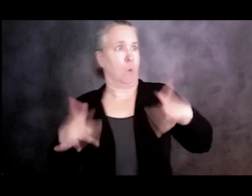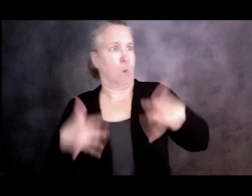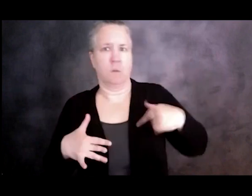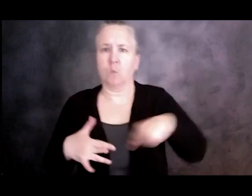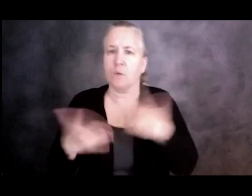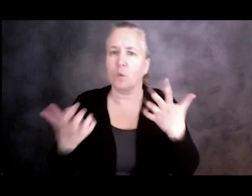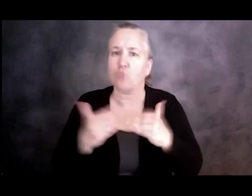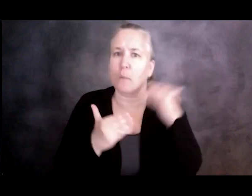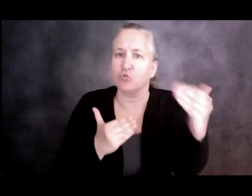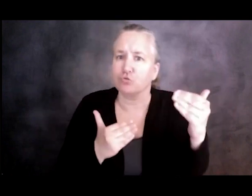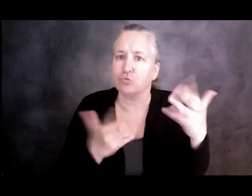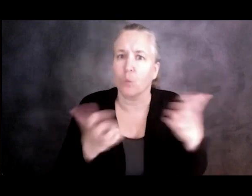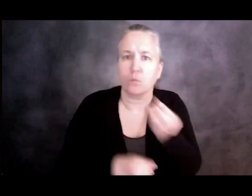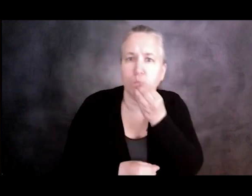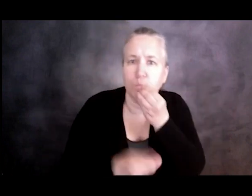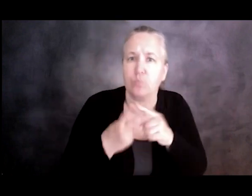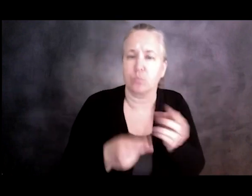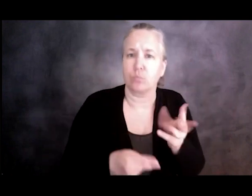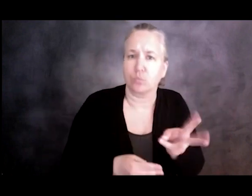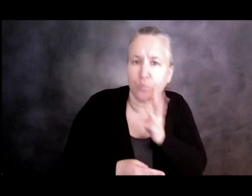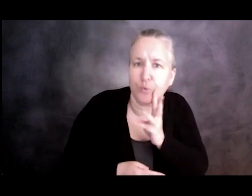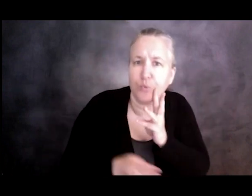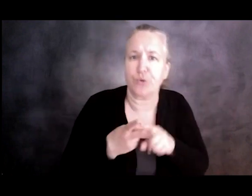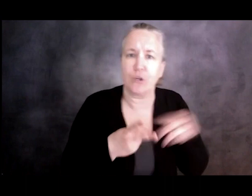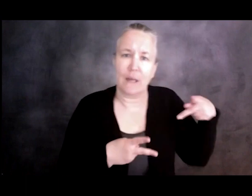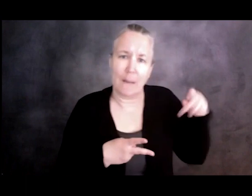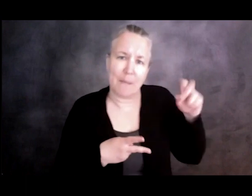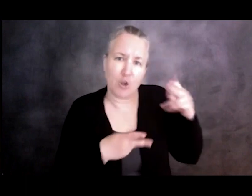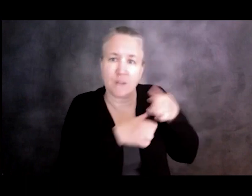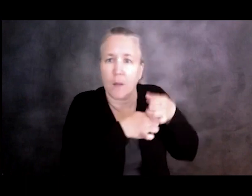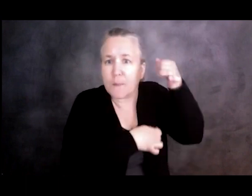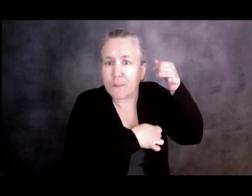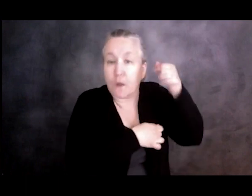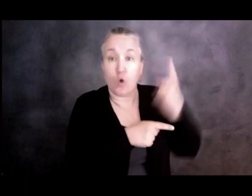We wanted food, water, and parasols, although umbrellas would be fine.